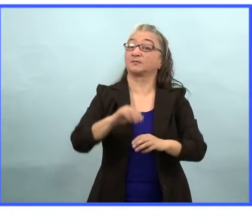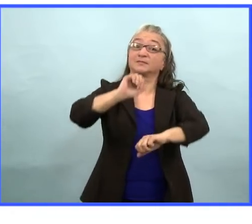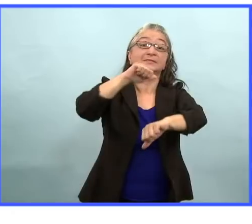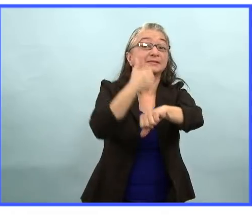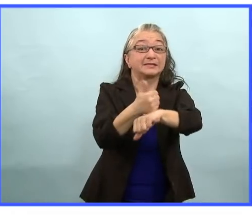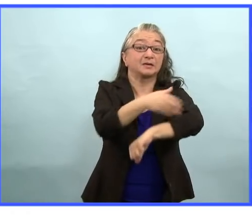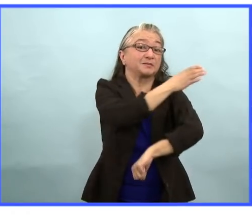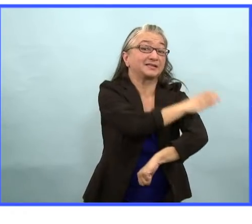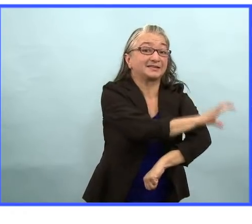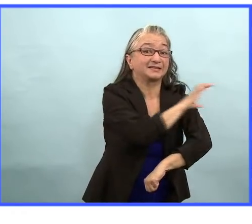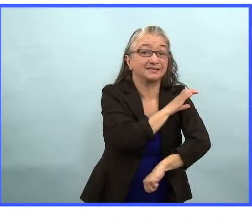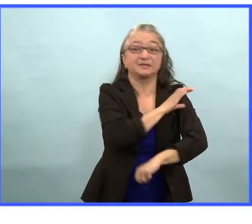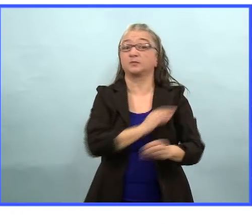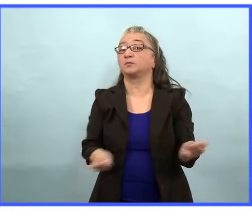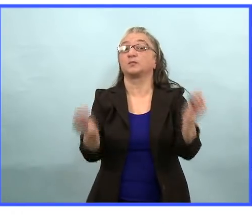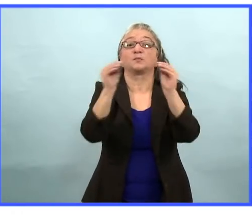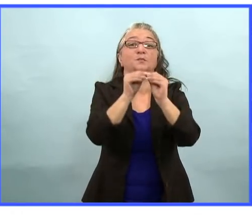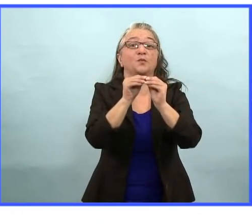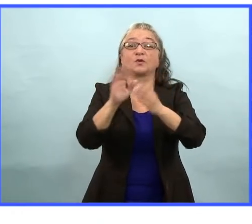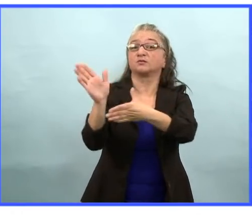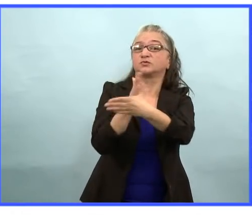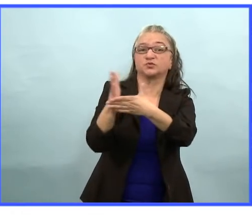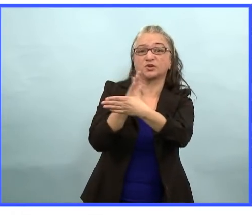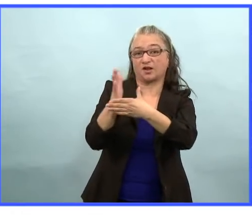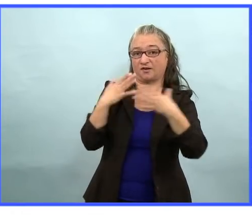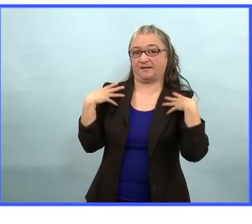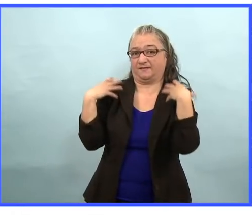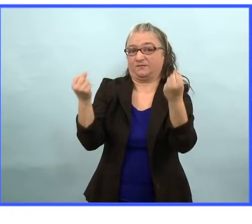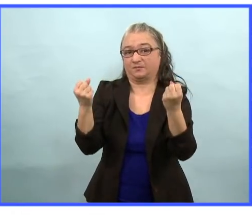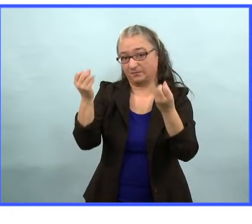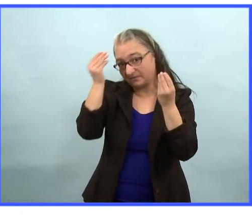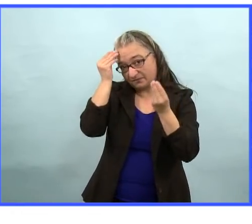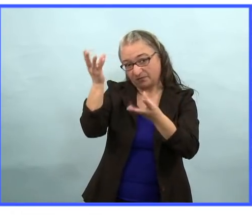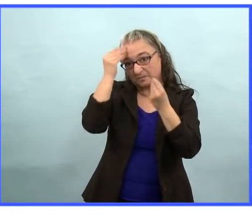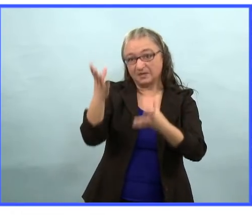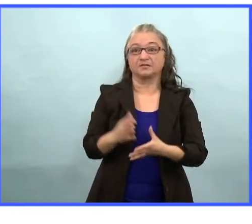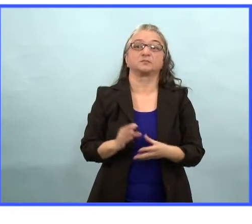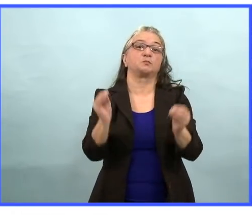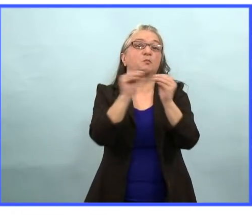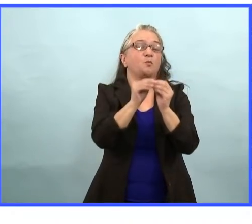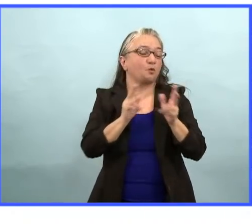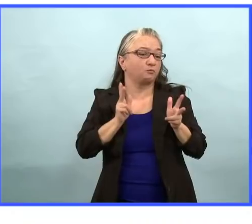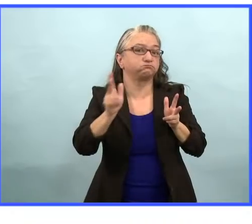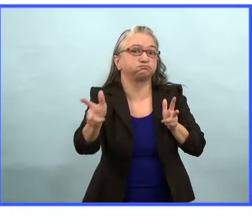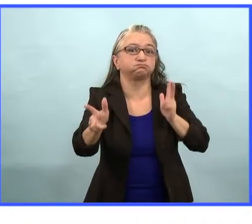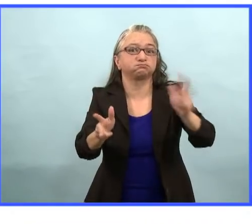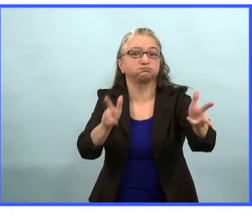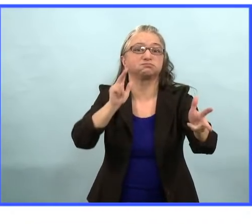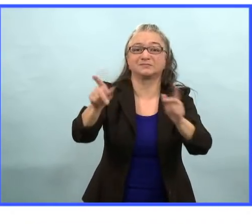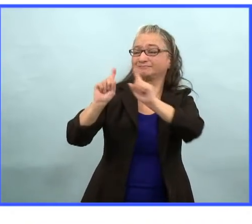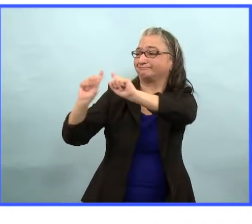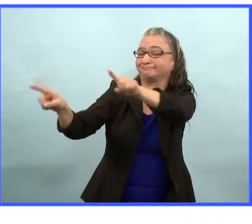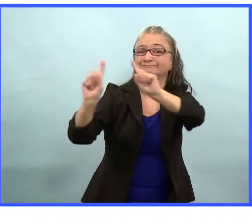of mobile immunizations team who went out to these accessible clinics and all who contributed to the